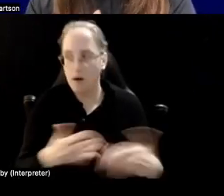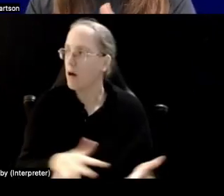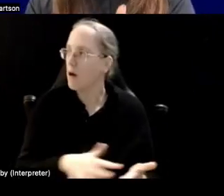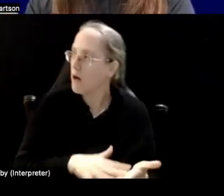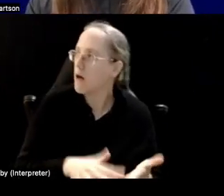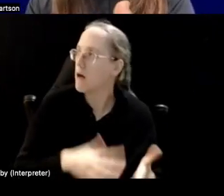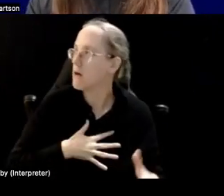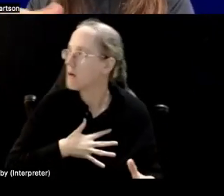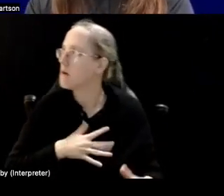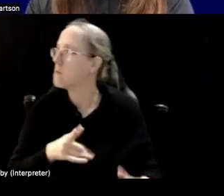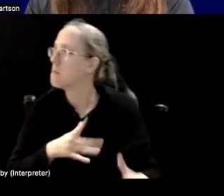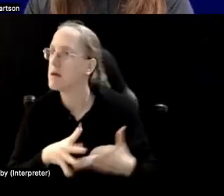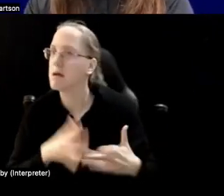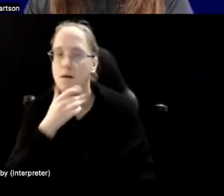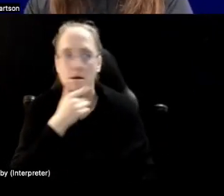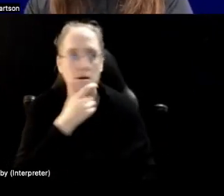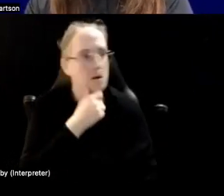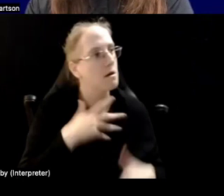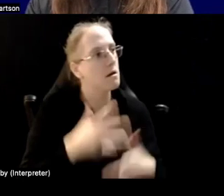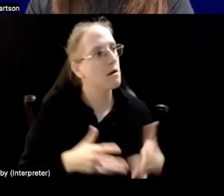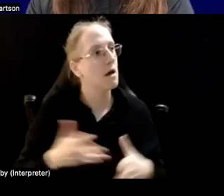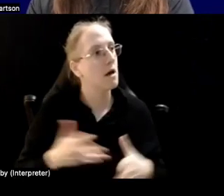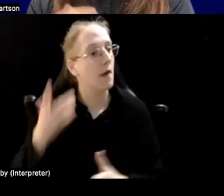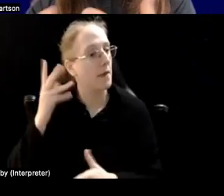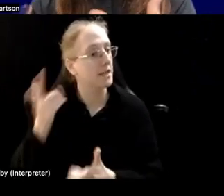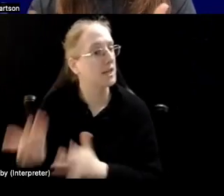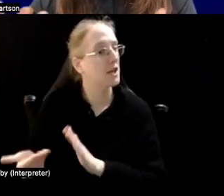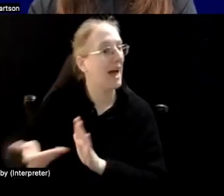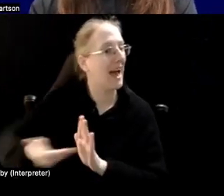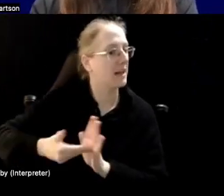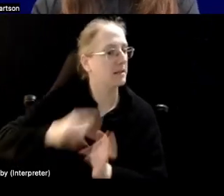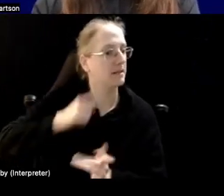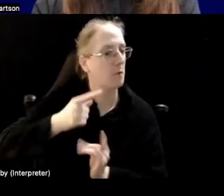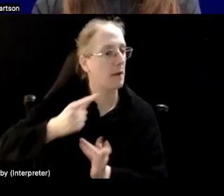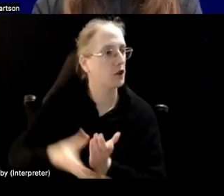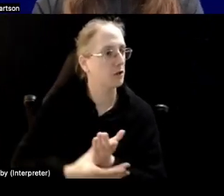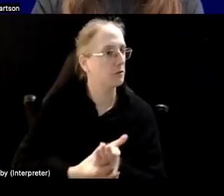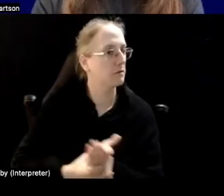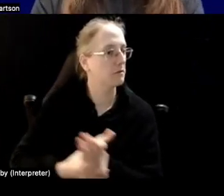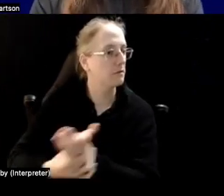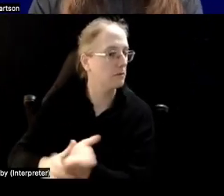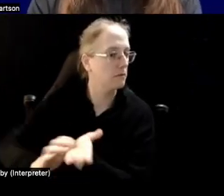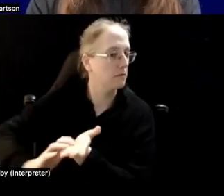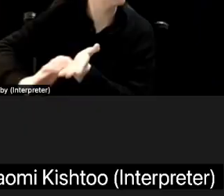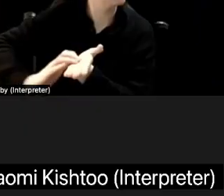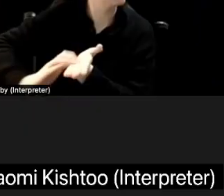and the information that's provided about those bumps becomes much more meaningful.